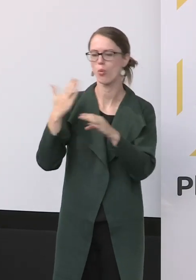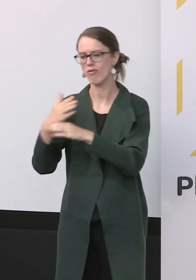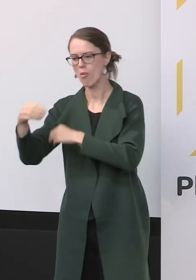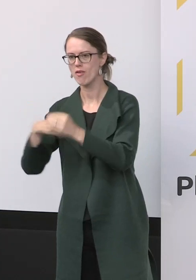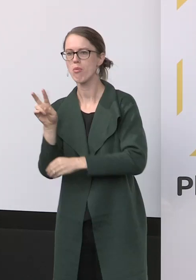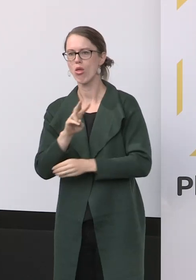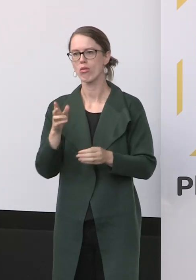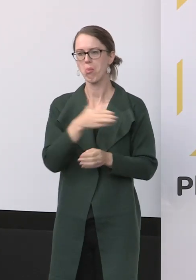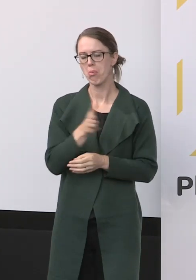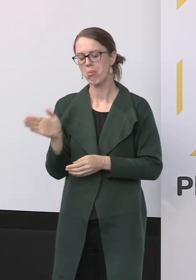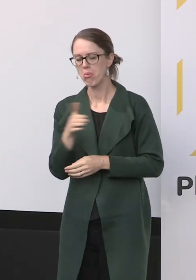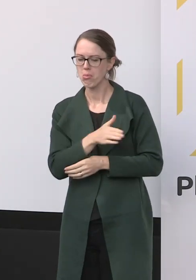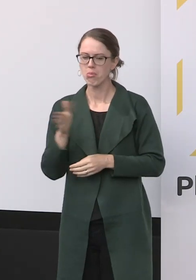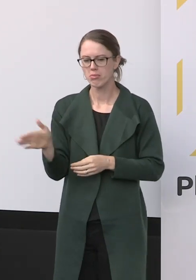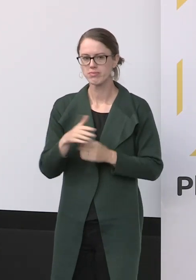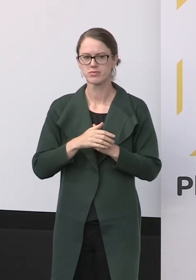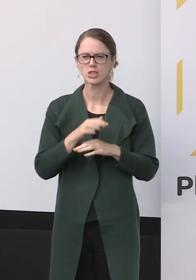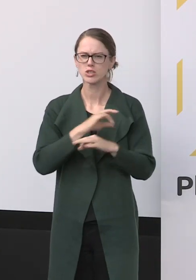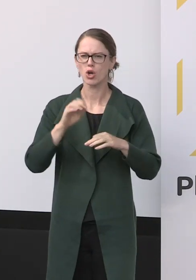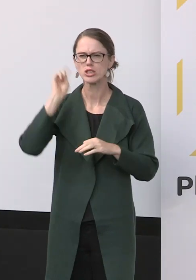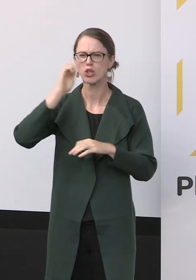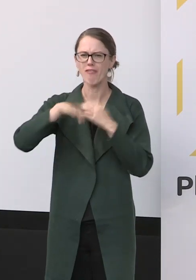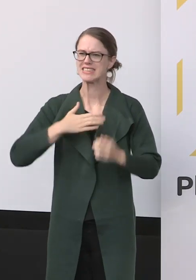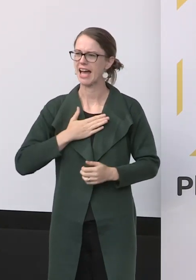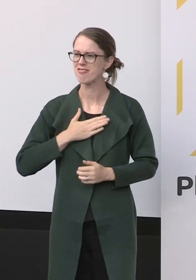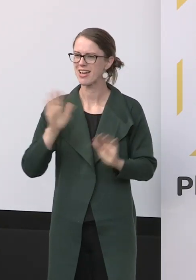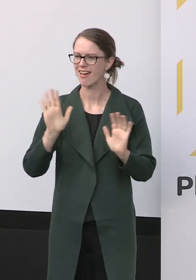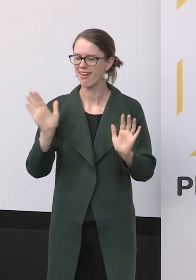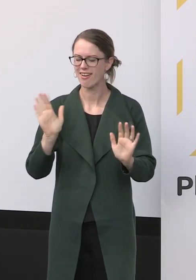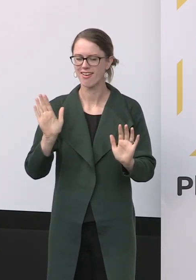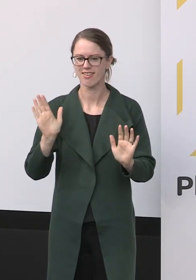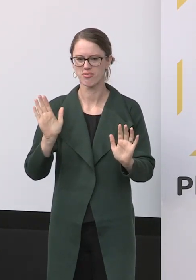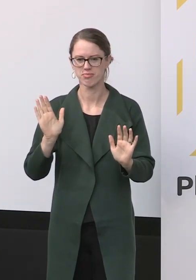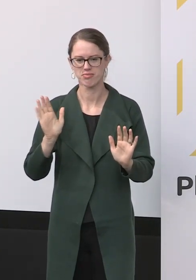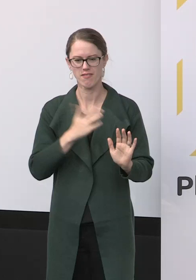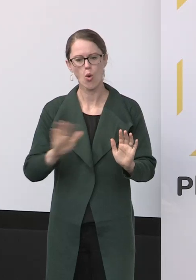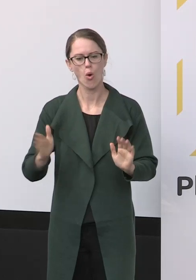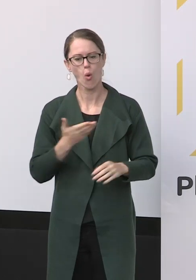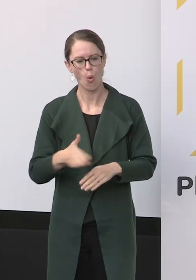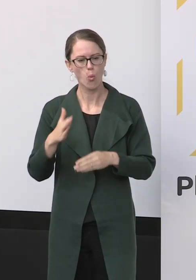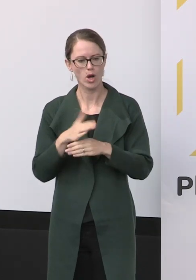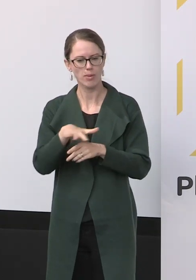retain a mix of working both in the office and at home remotely. I think, again, it's